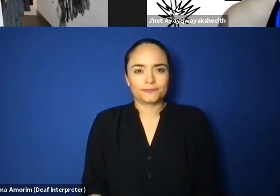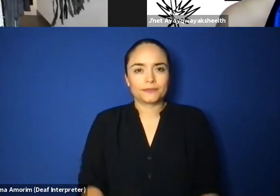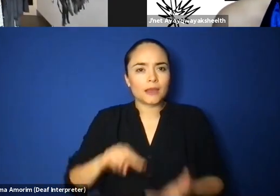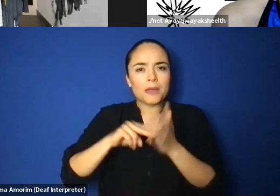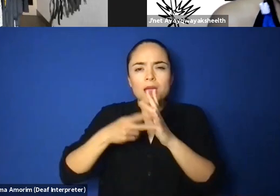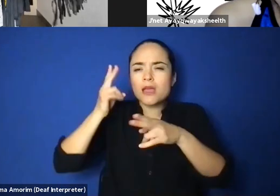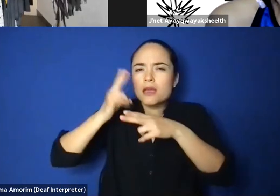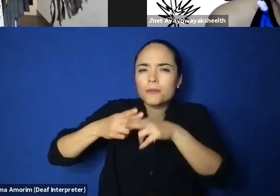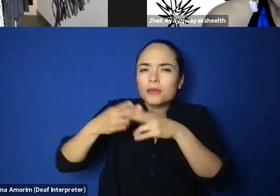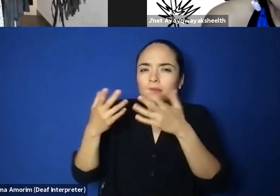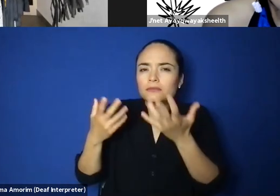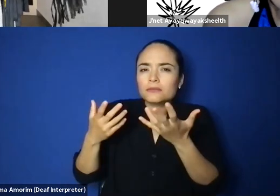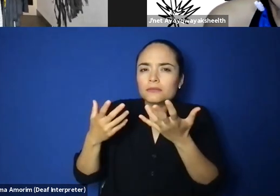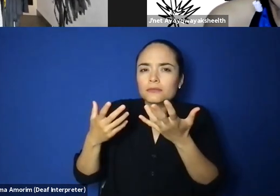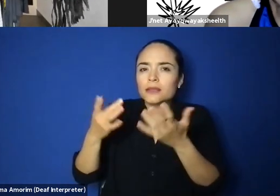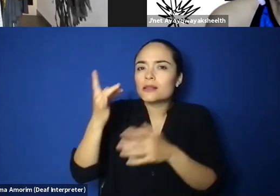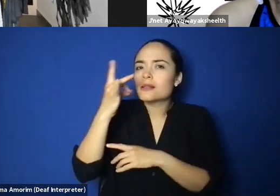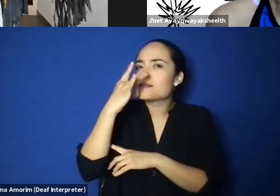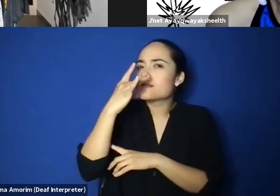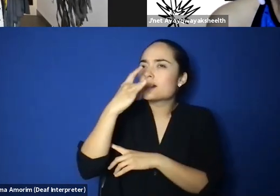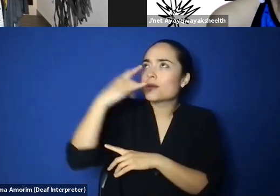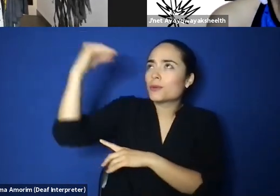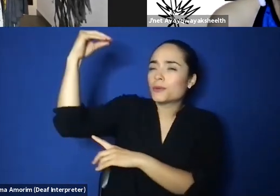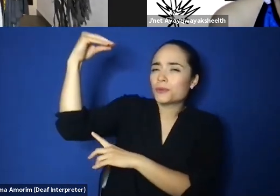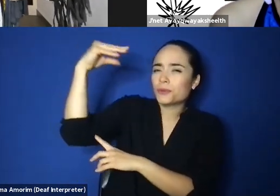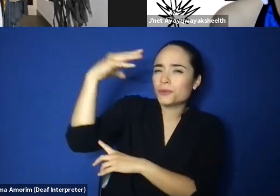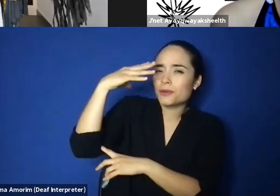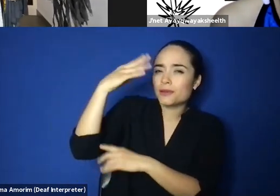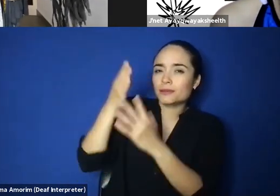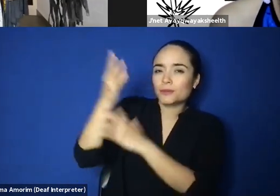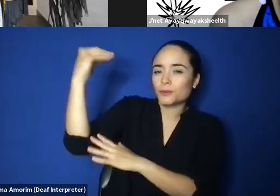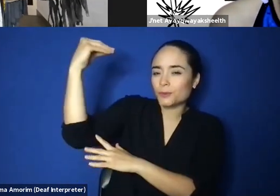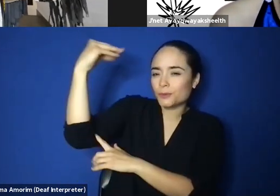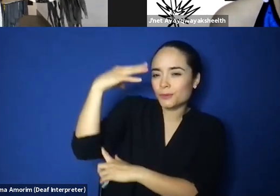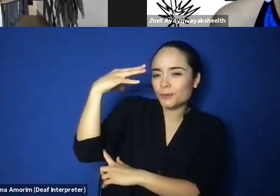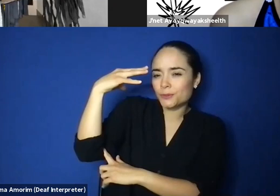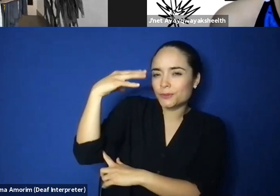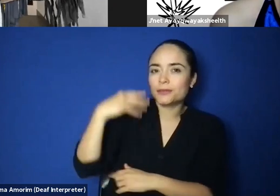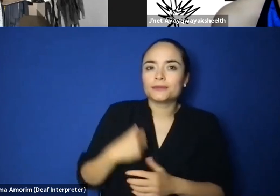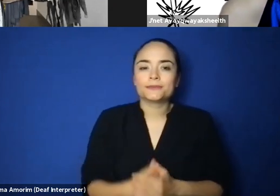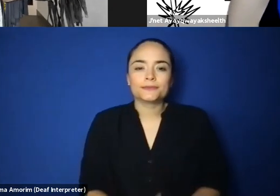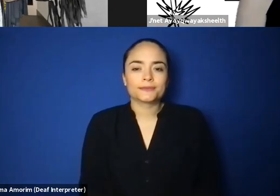So that black and white is a representing every morning. It's dark out, and then it turns light.